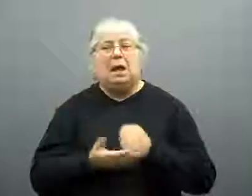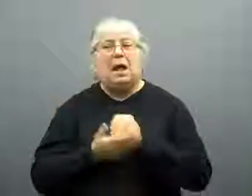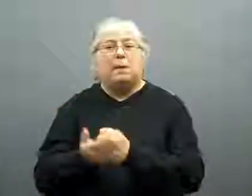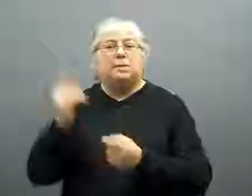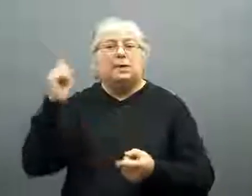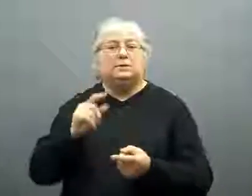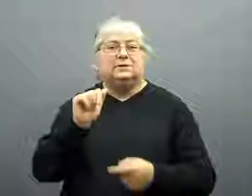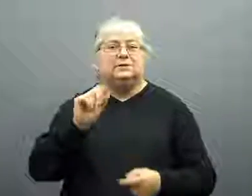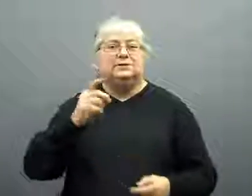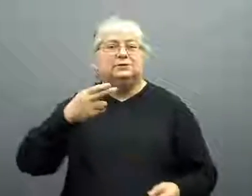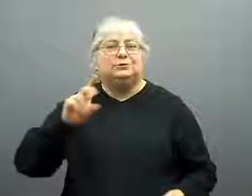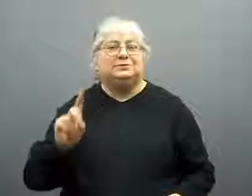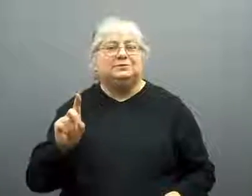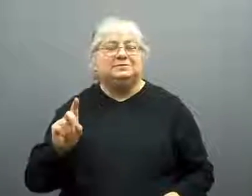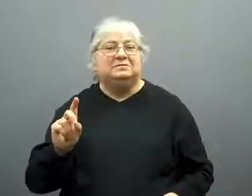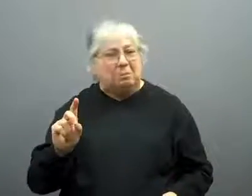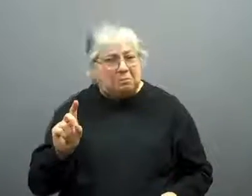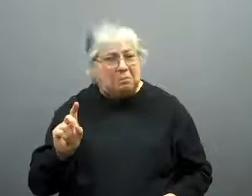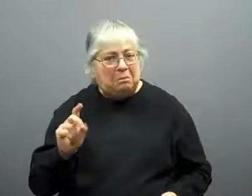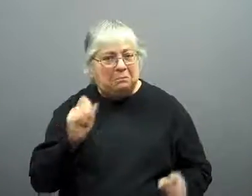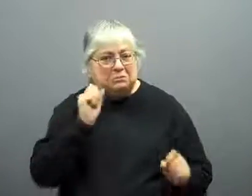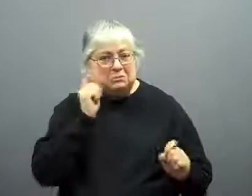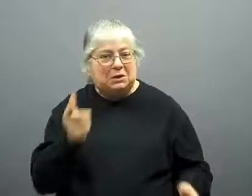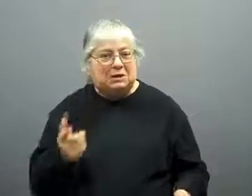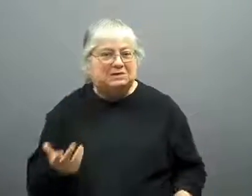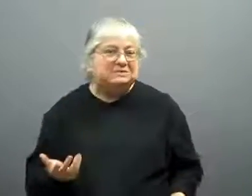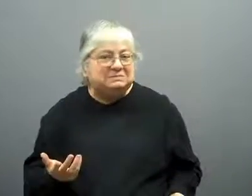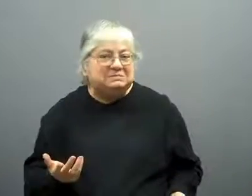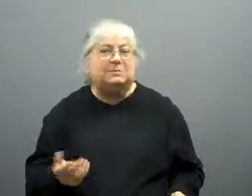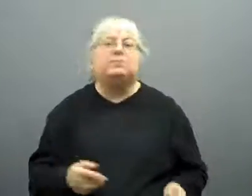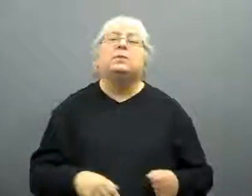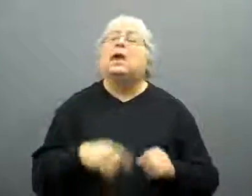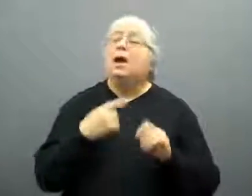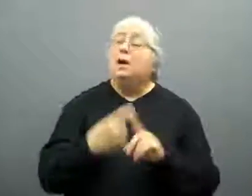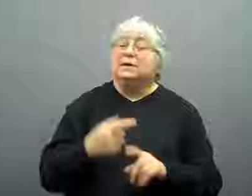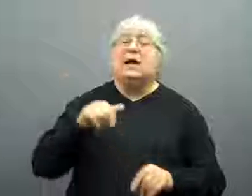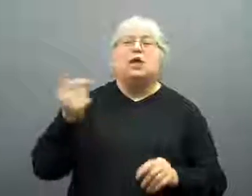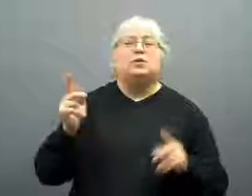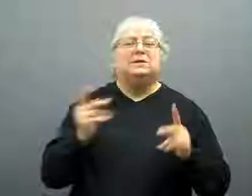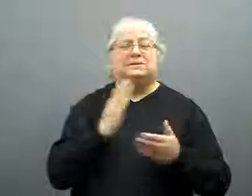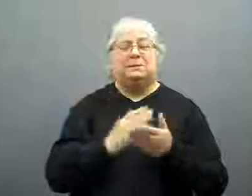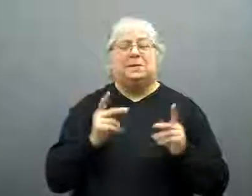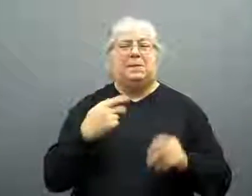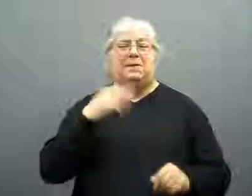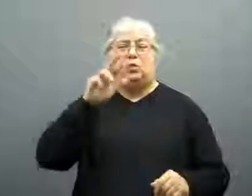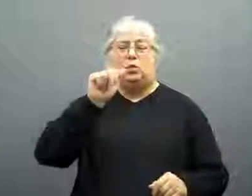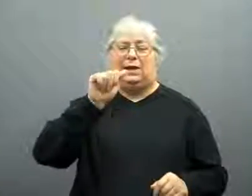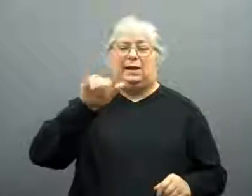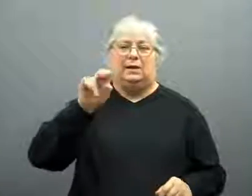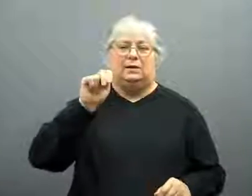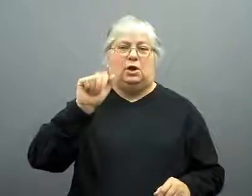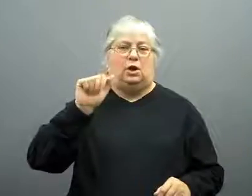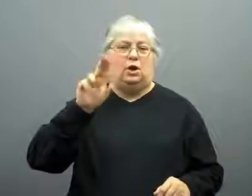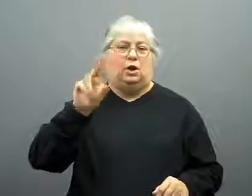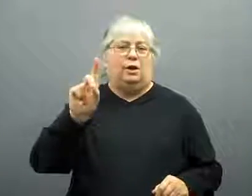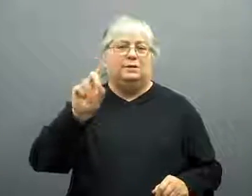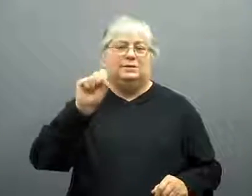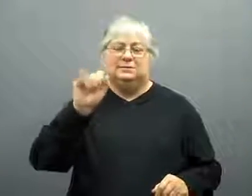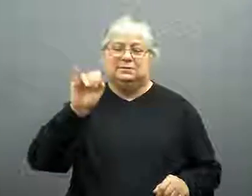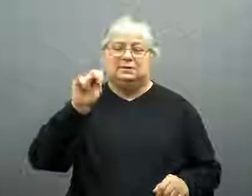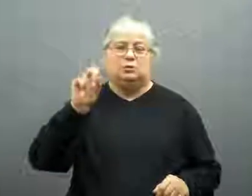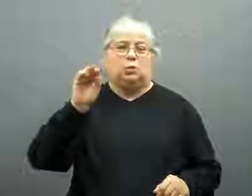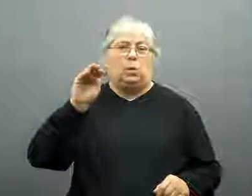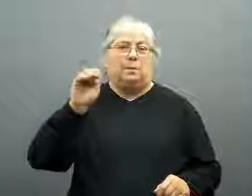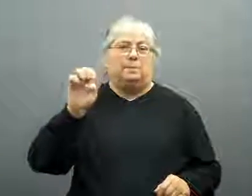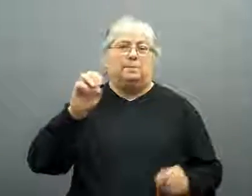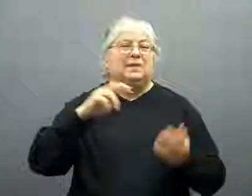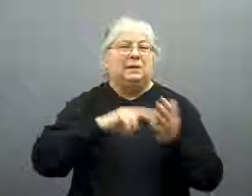it can help manage ADHD. That was surprising.